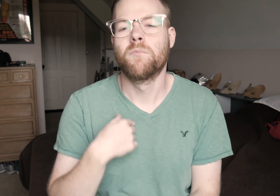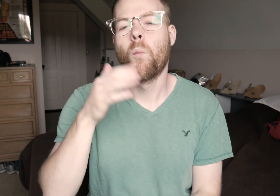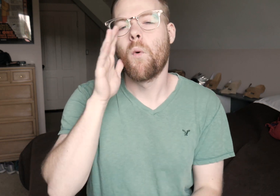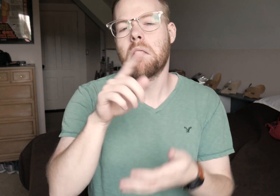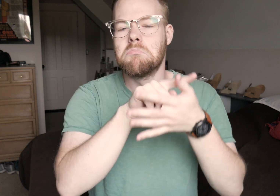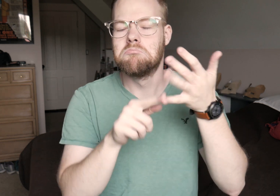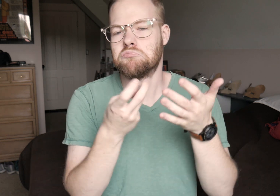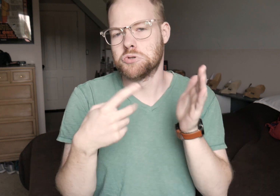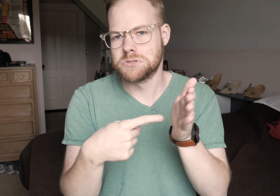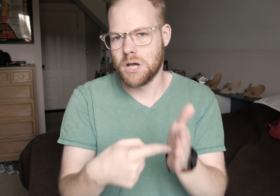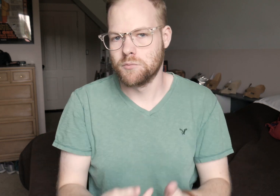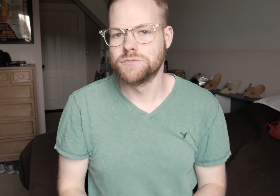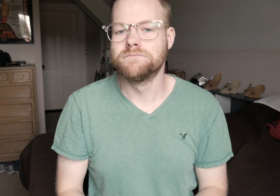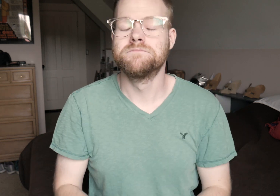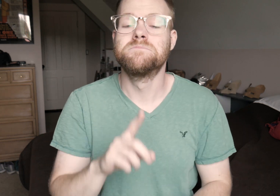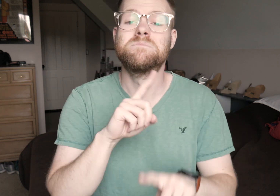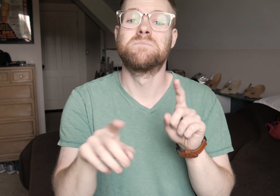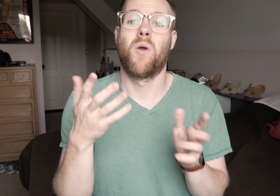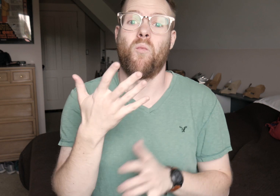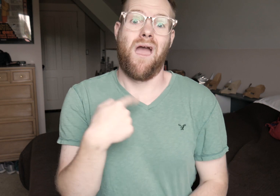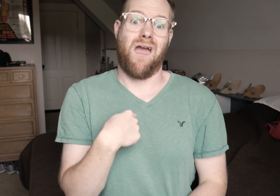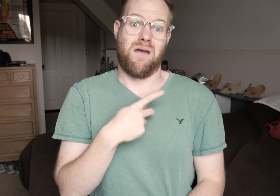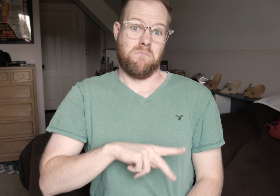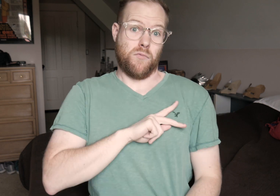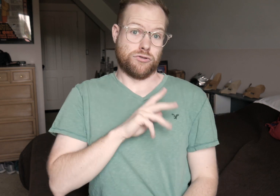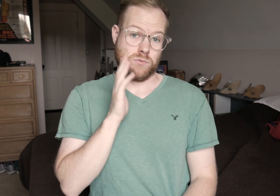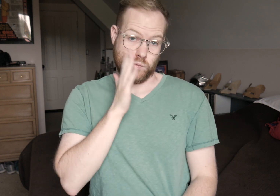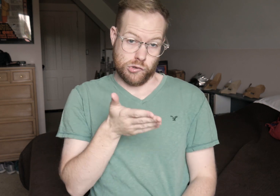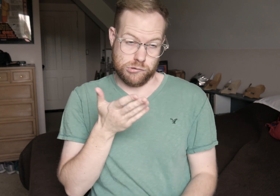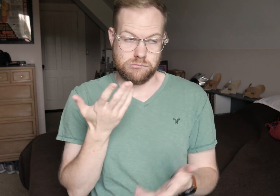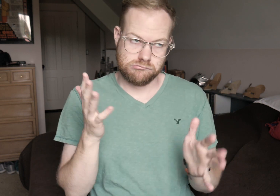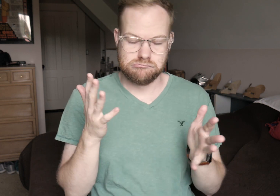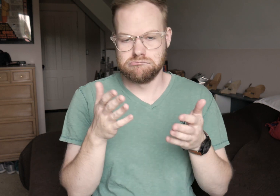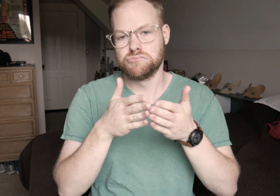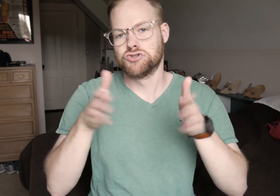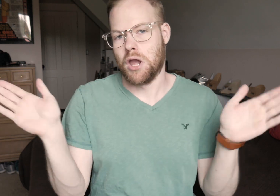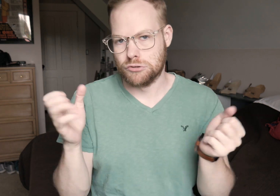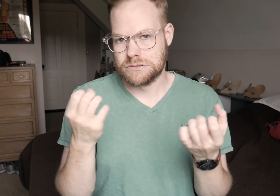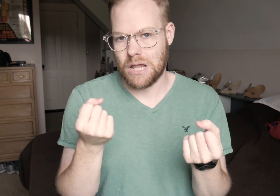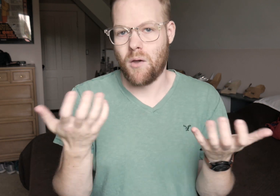I’ll go through a few examples, but what I personally would do is generally sign